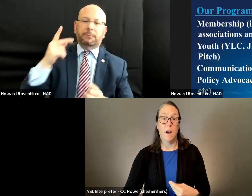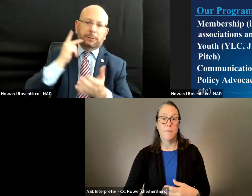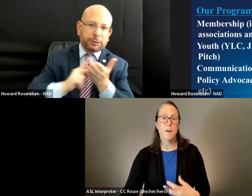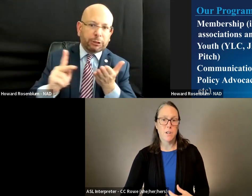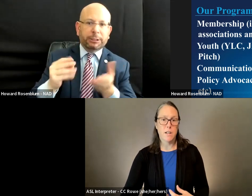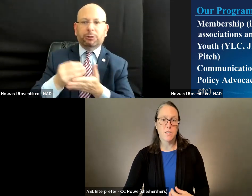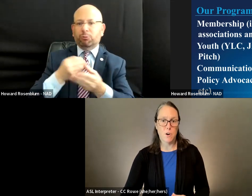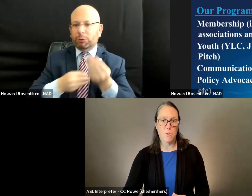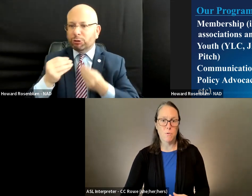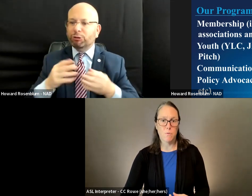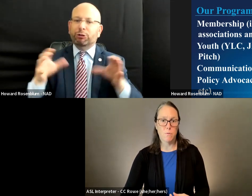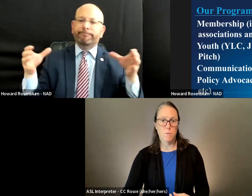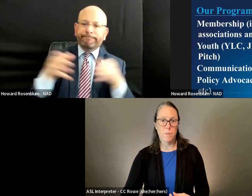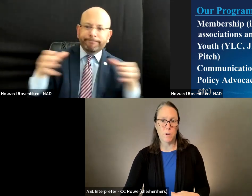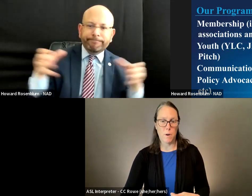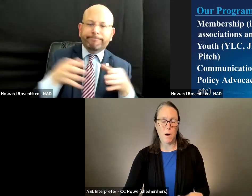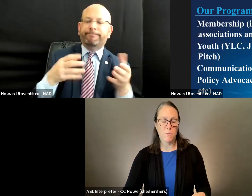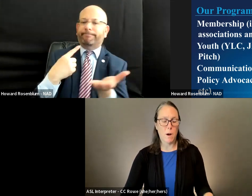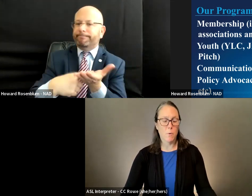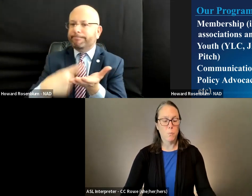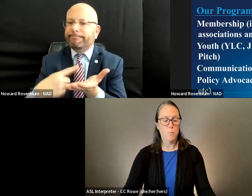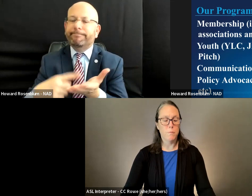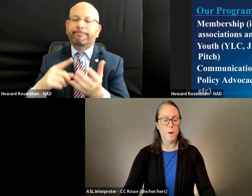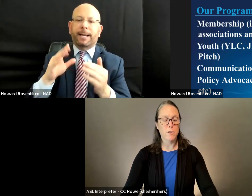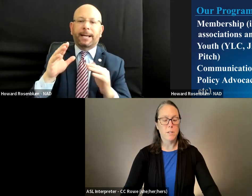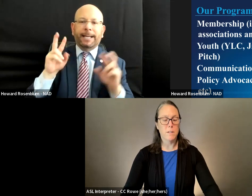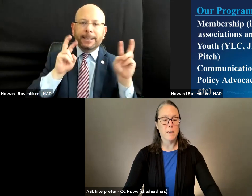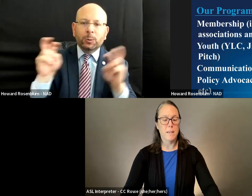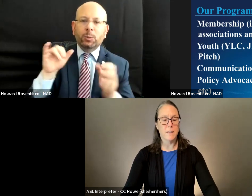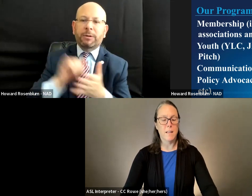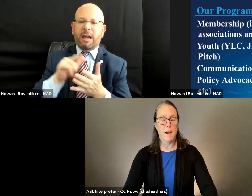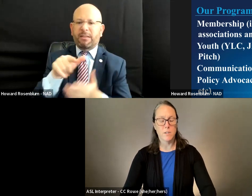how